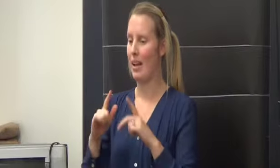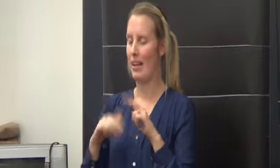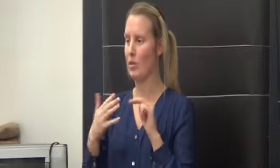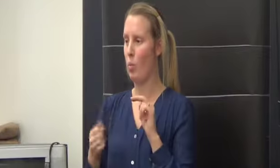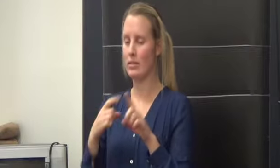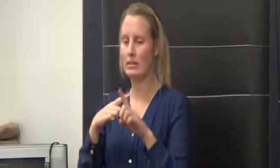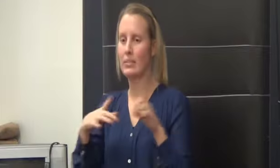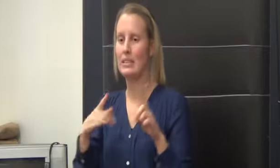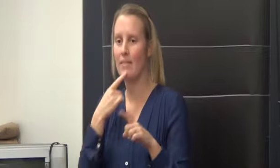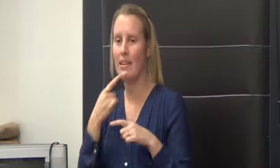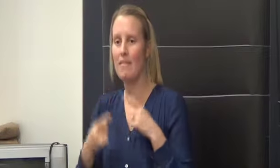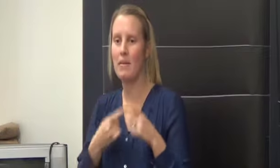If there's particular information you want to use a lot then it's something you could